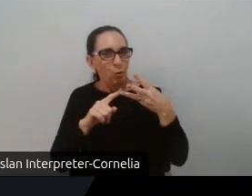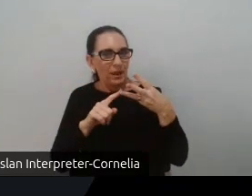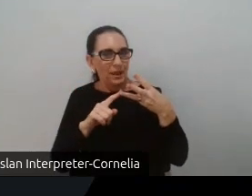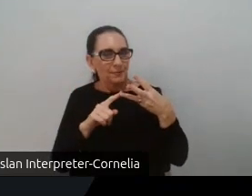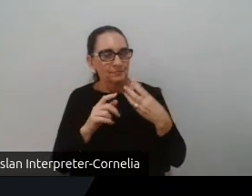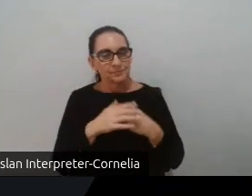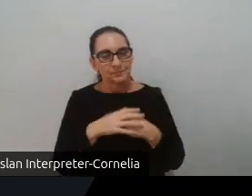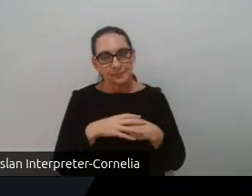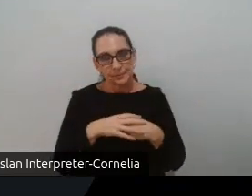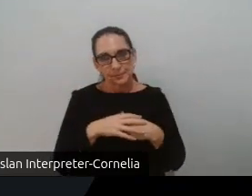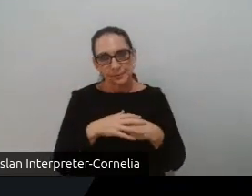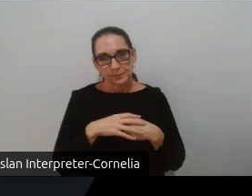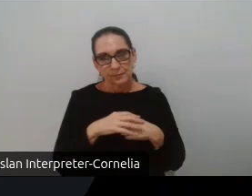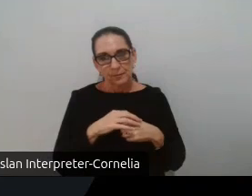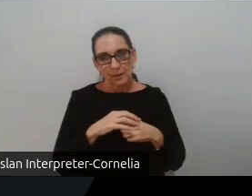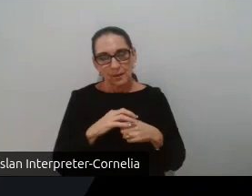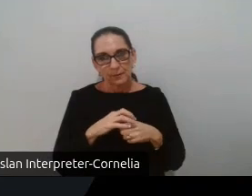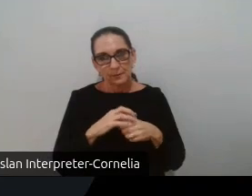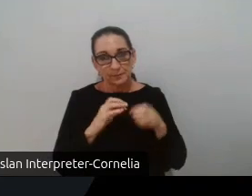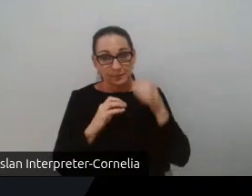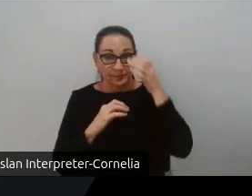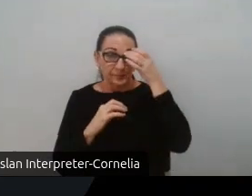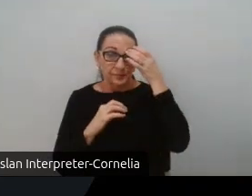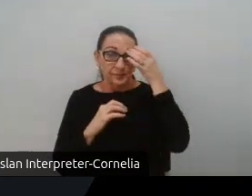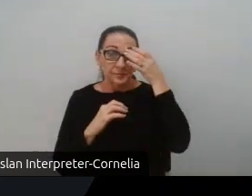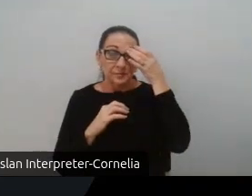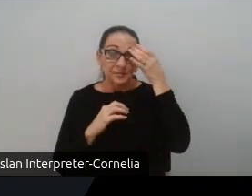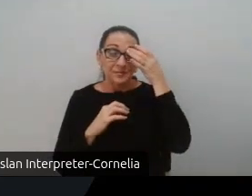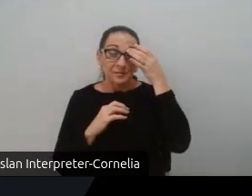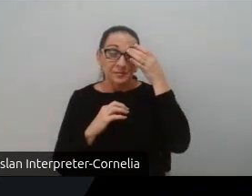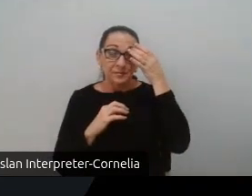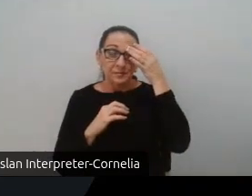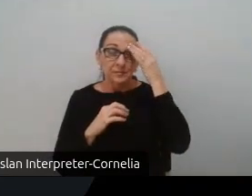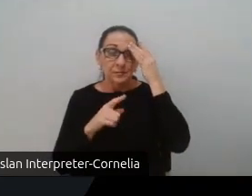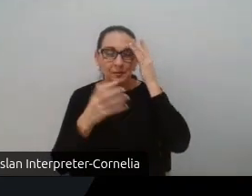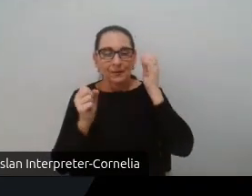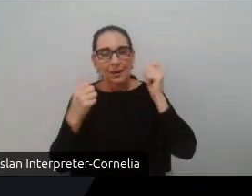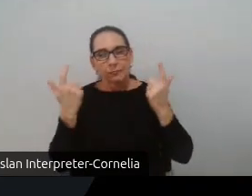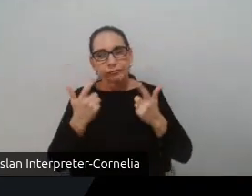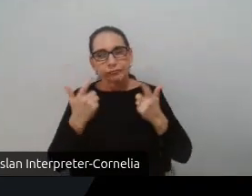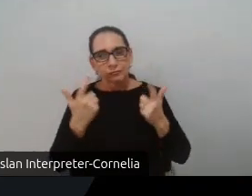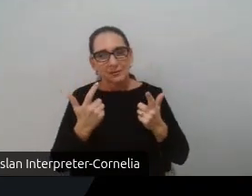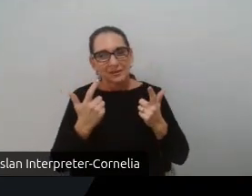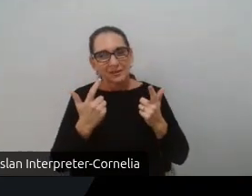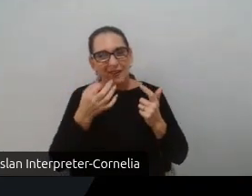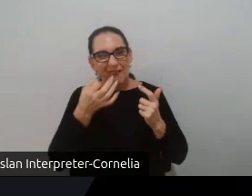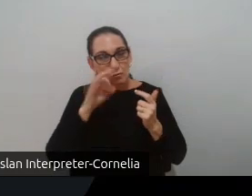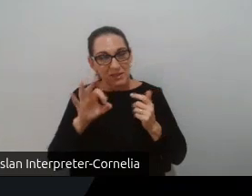as I said before, there are heaps of free publications, probably about 80 free publications,